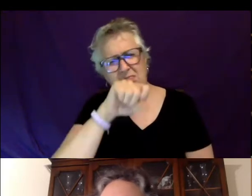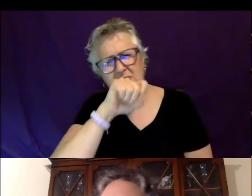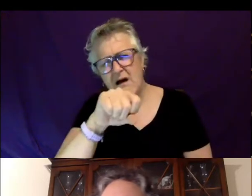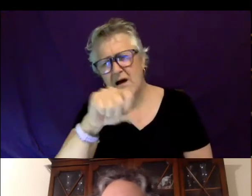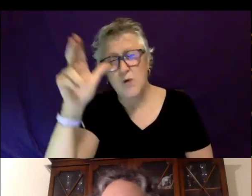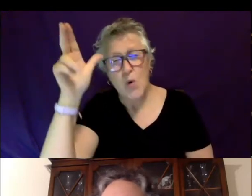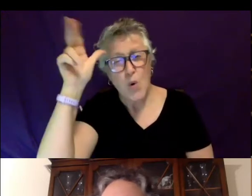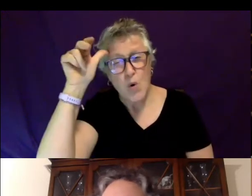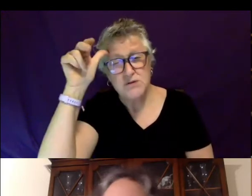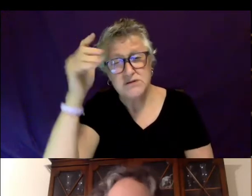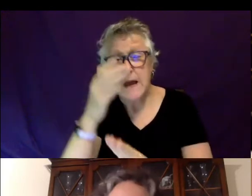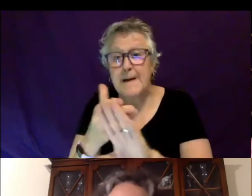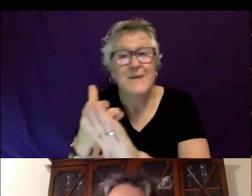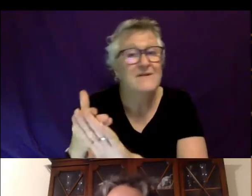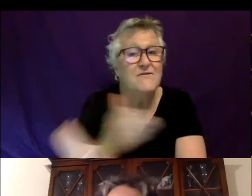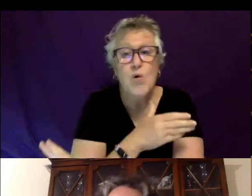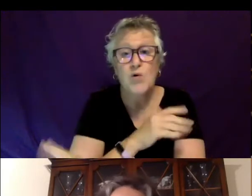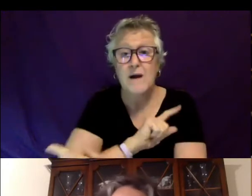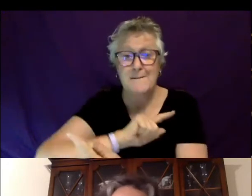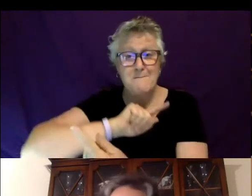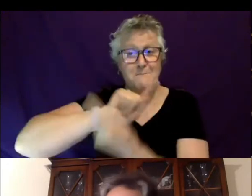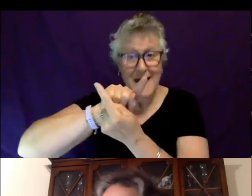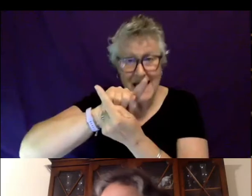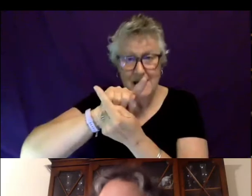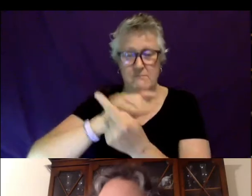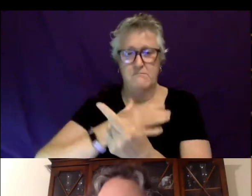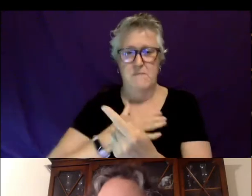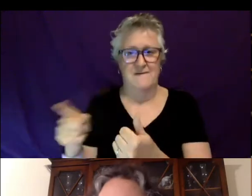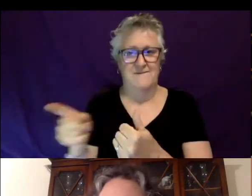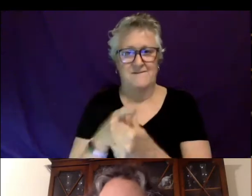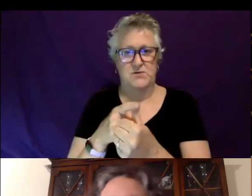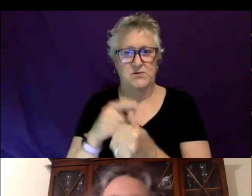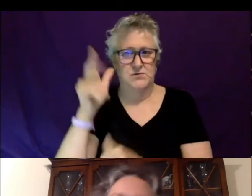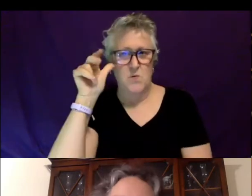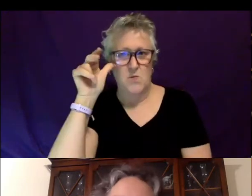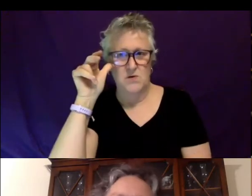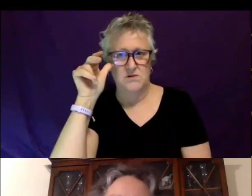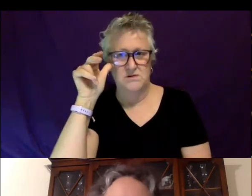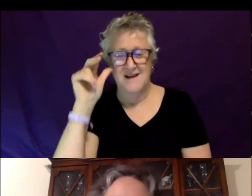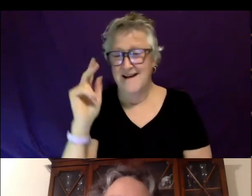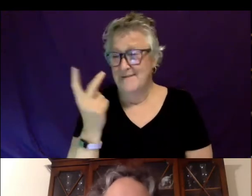first horse. I think I saw one on like a John Wayne movie or something, when I was probably